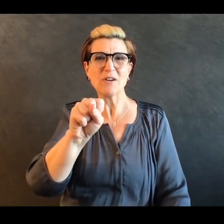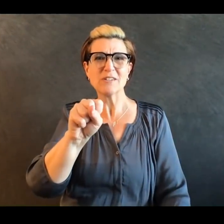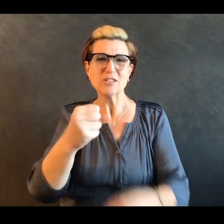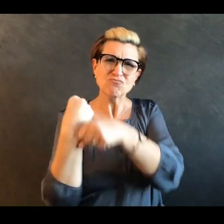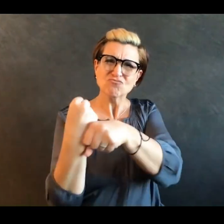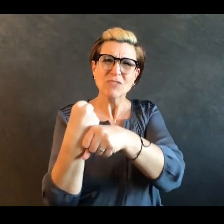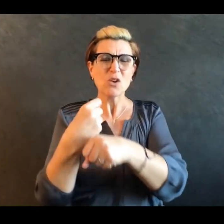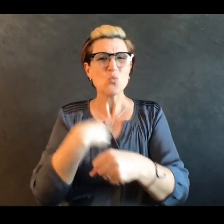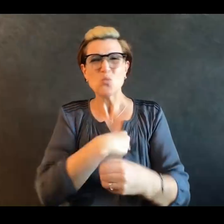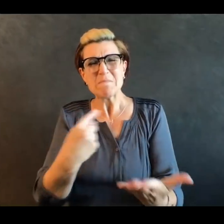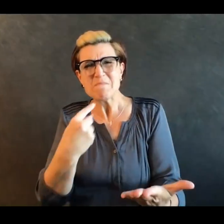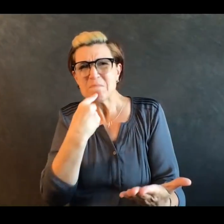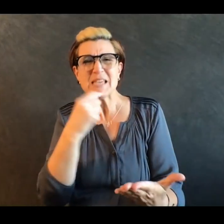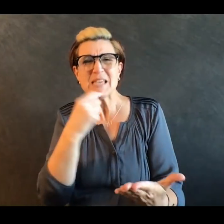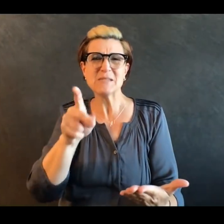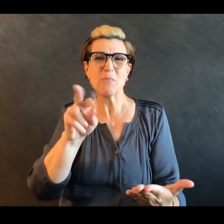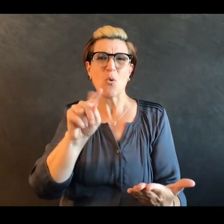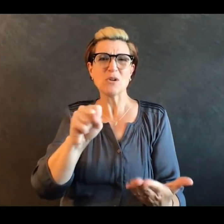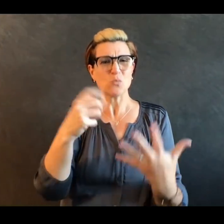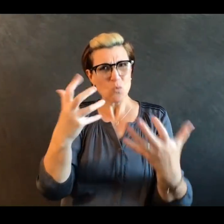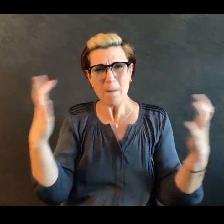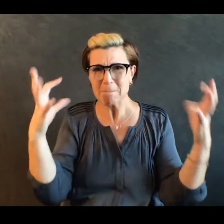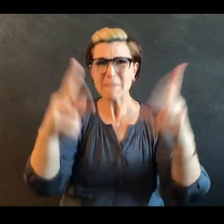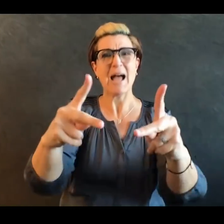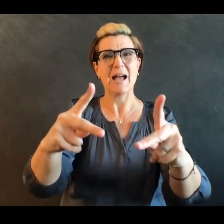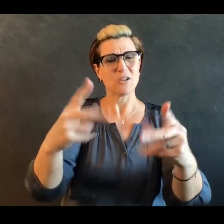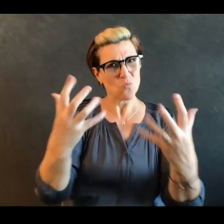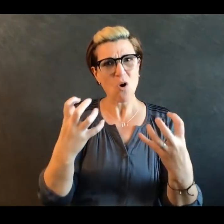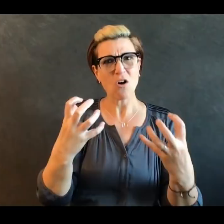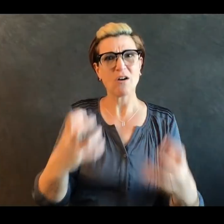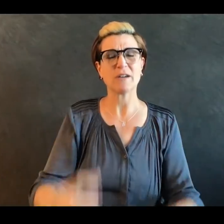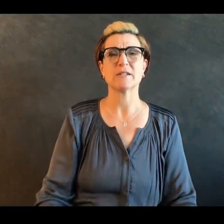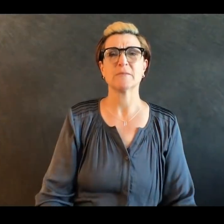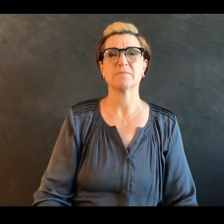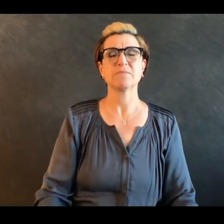miss everything we want to get back these experts and innovators provided